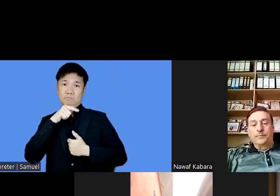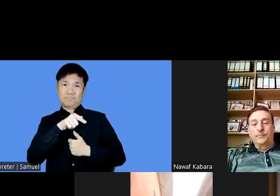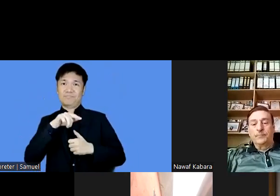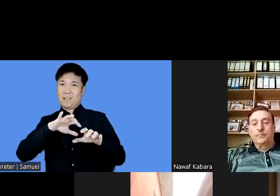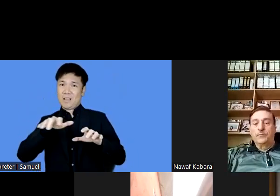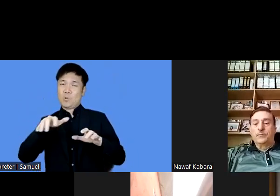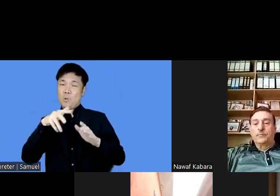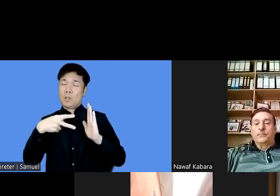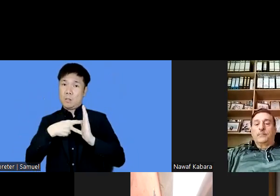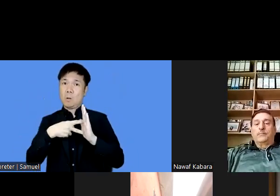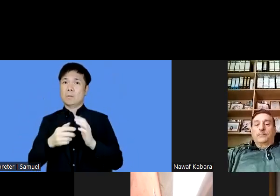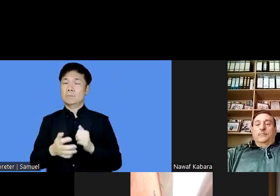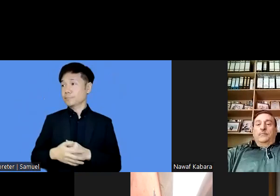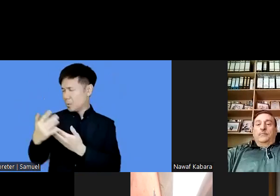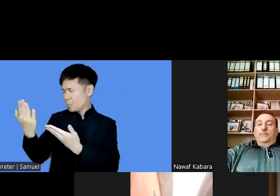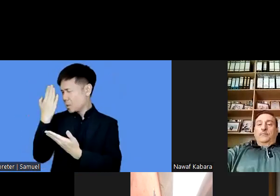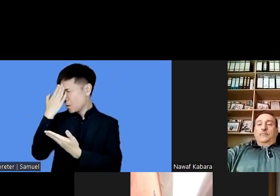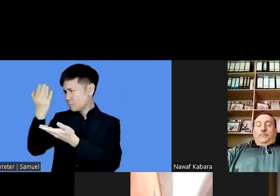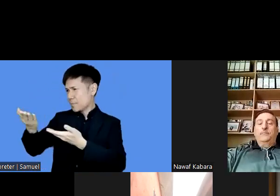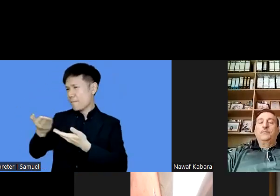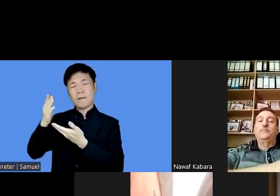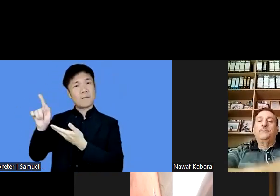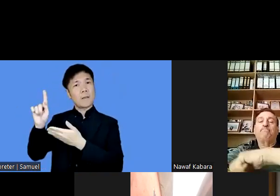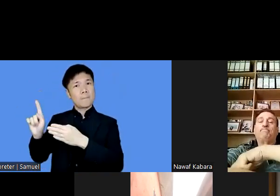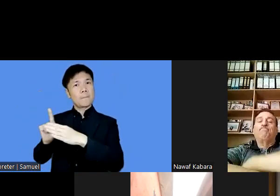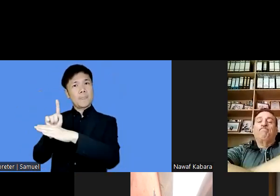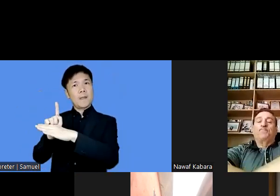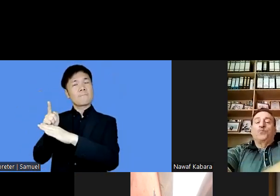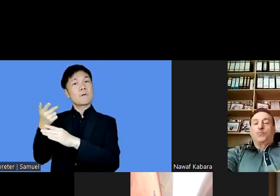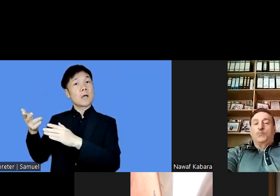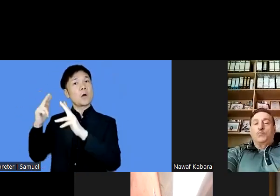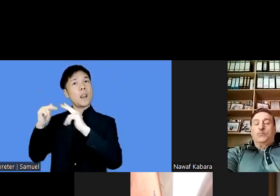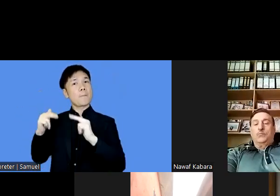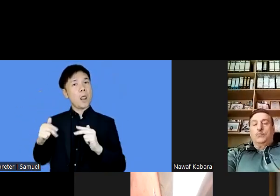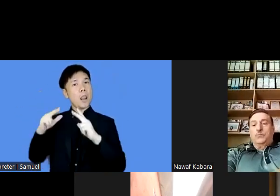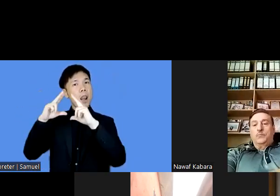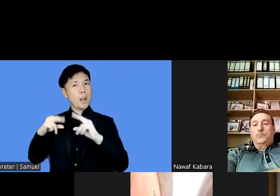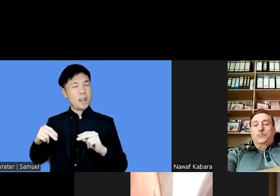I know in Lebanon and many of the countries in the region, today is a public holiday,